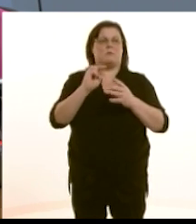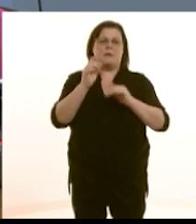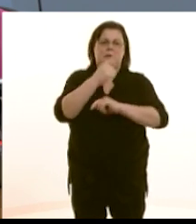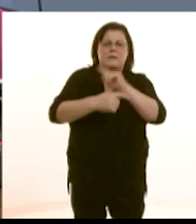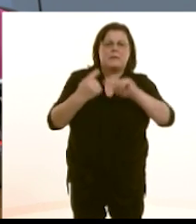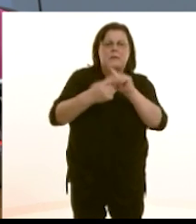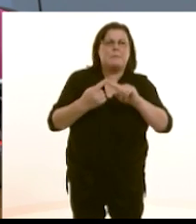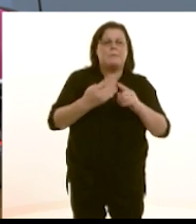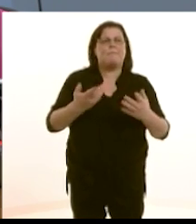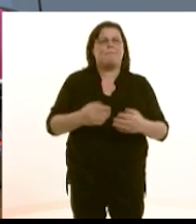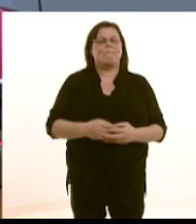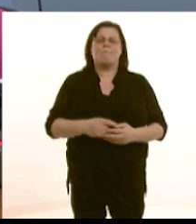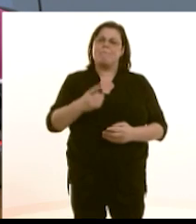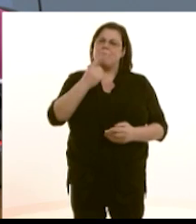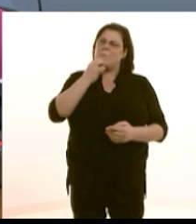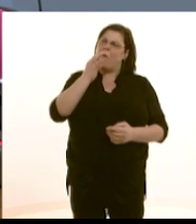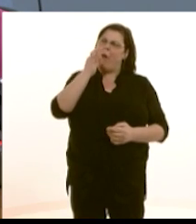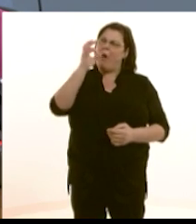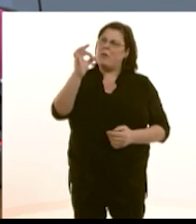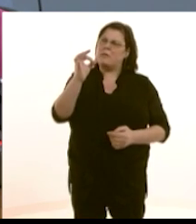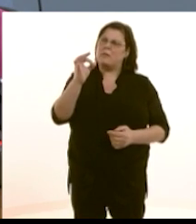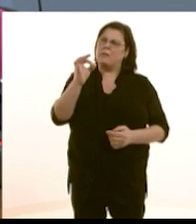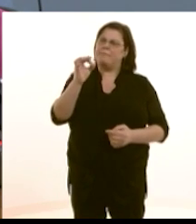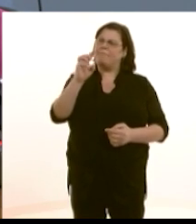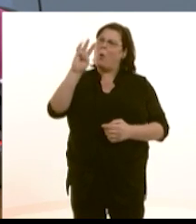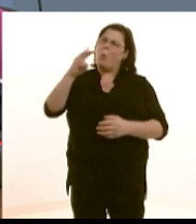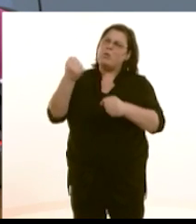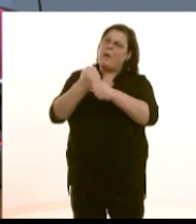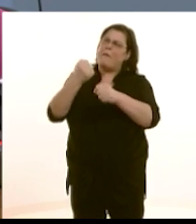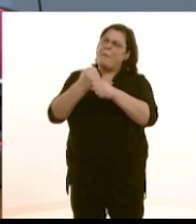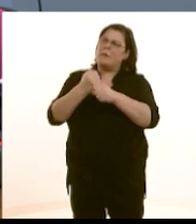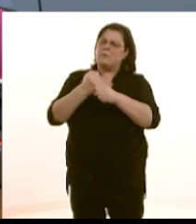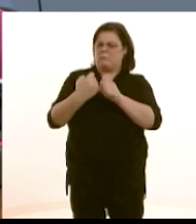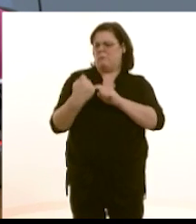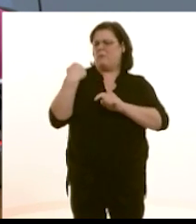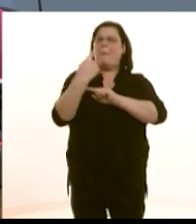Can you tell us what tangible efforts were made after that summit to offer support from